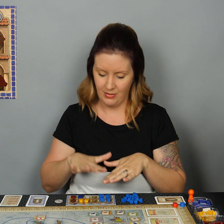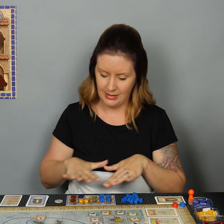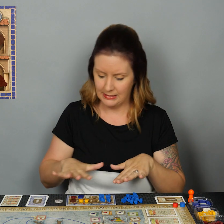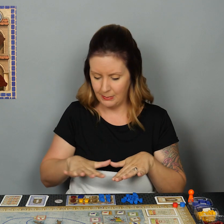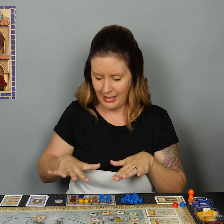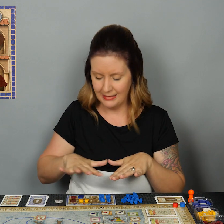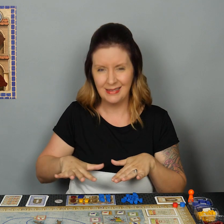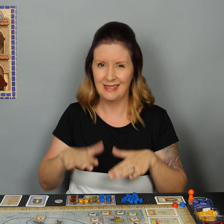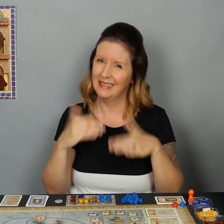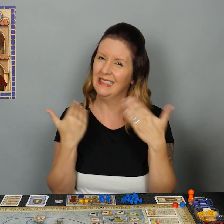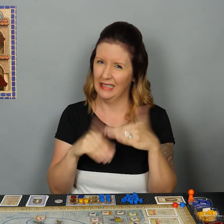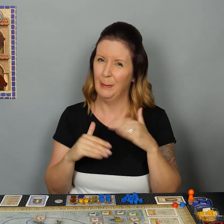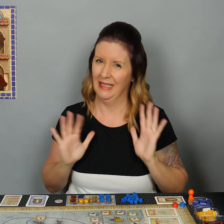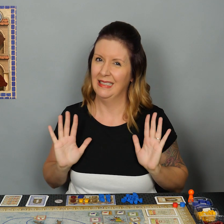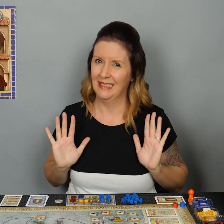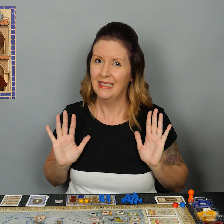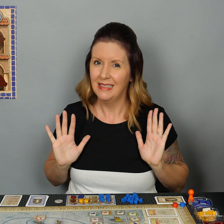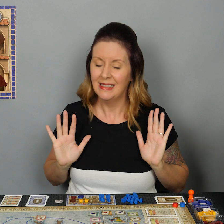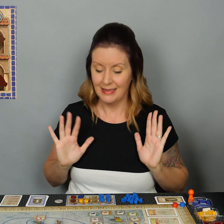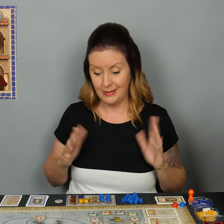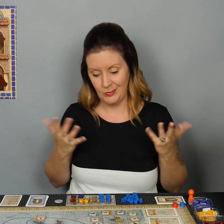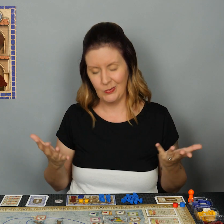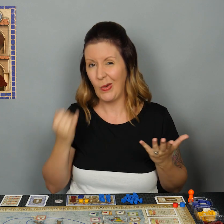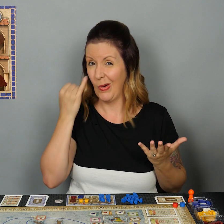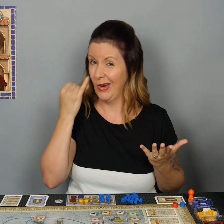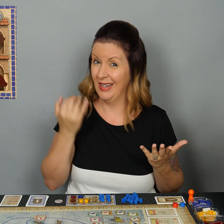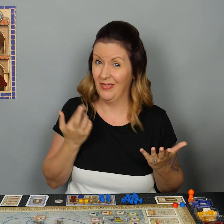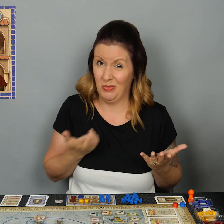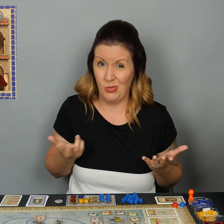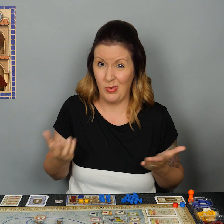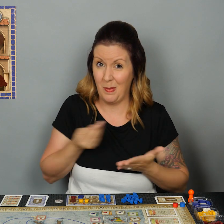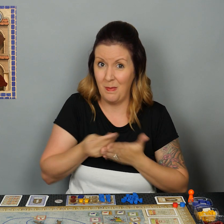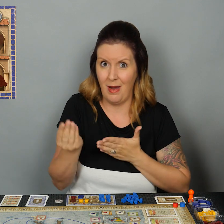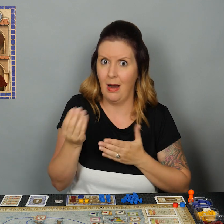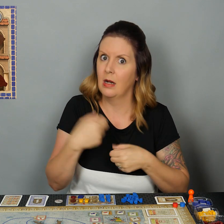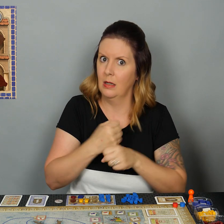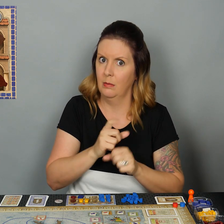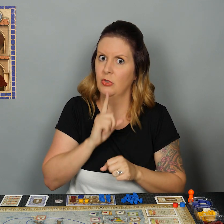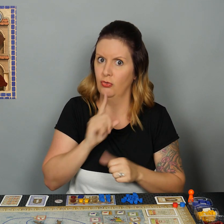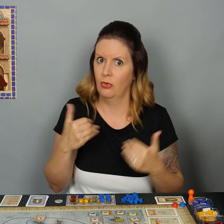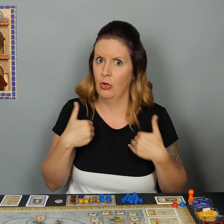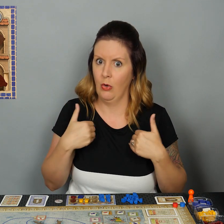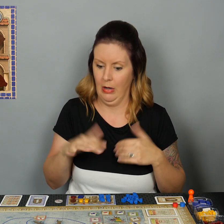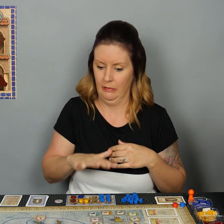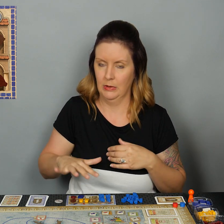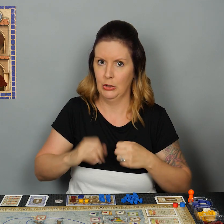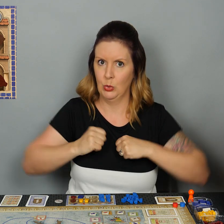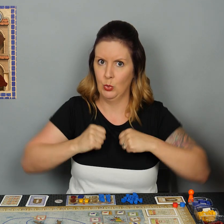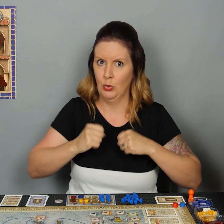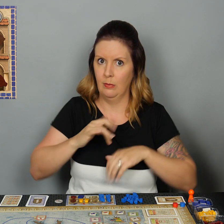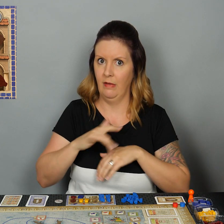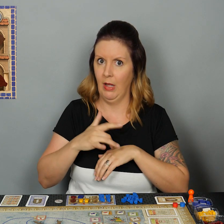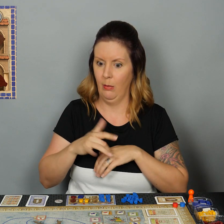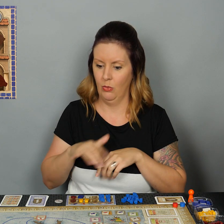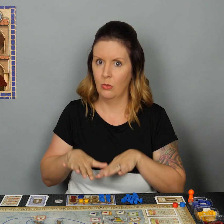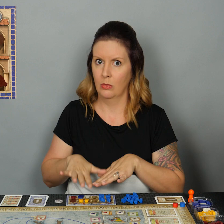Your store house has limited space, so if you want to buy resources, make sure you have